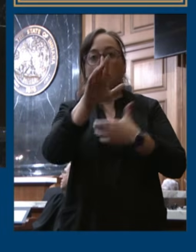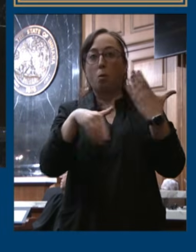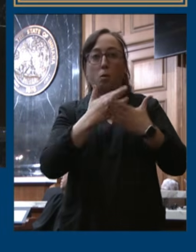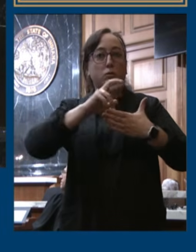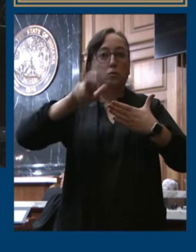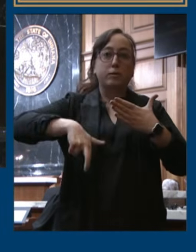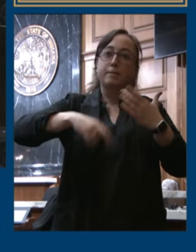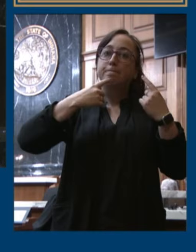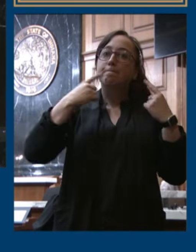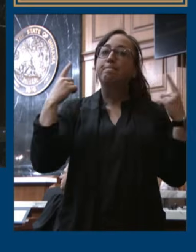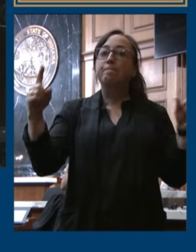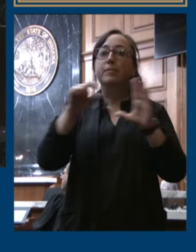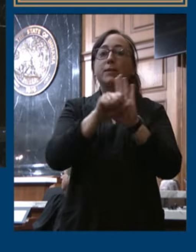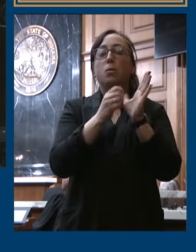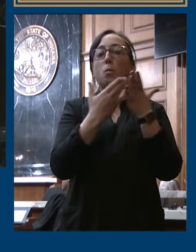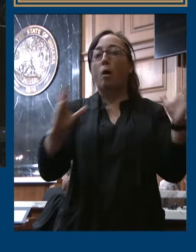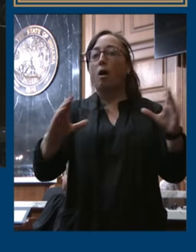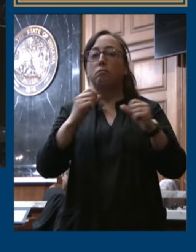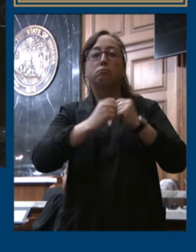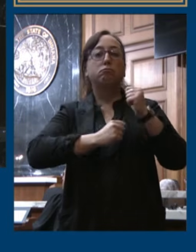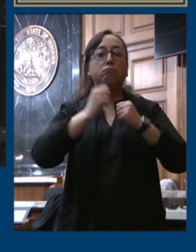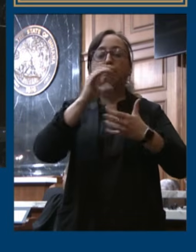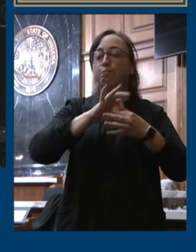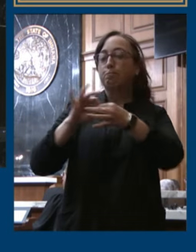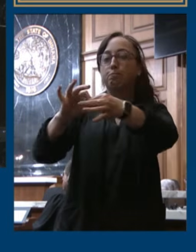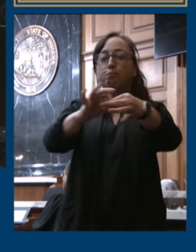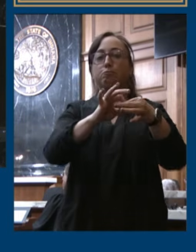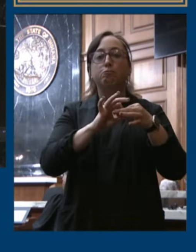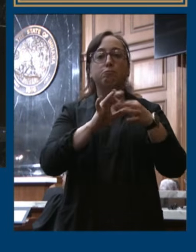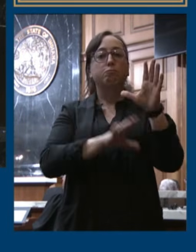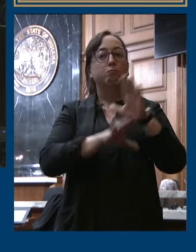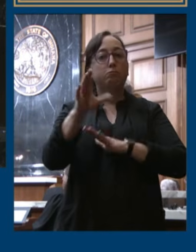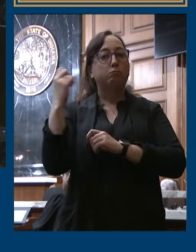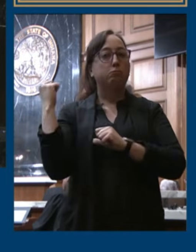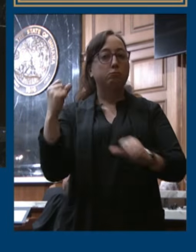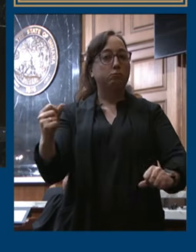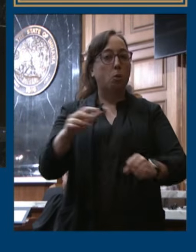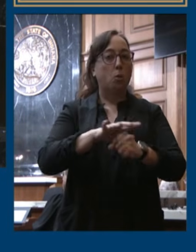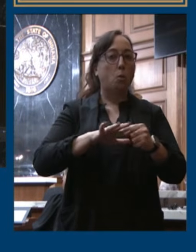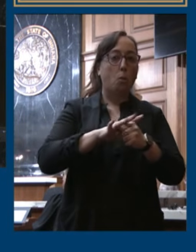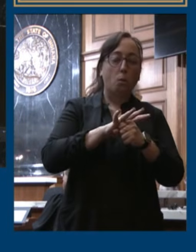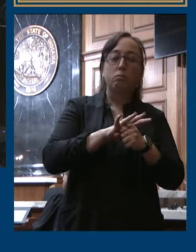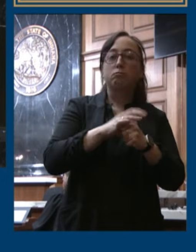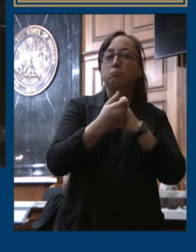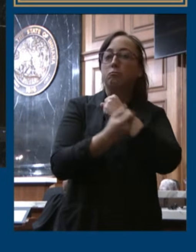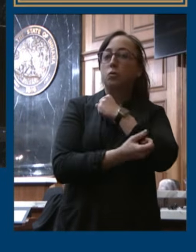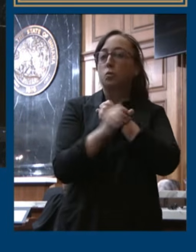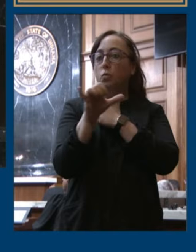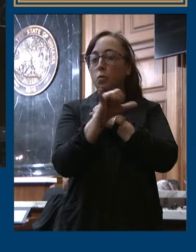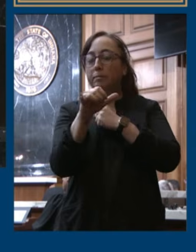STATEWIDE STRUCTURES CONNECT AND STRENGTHEN LOCAL EFFORTS. THERE ARE THREE SUCH PROGRAMS THAT YOU HAVE MADE